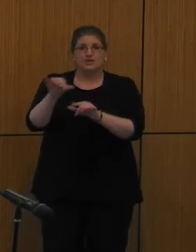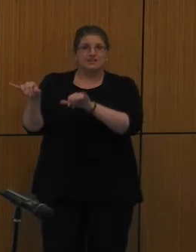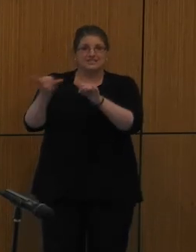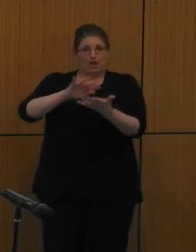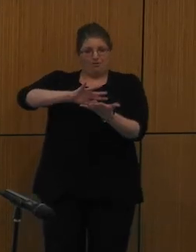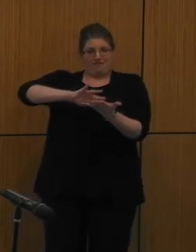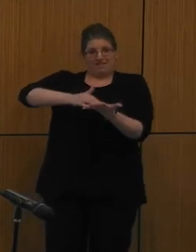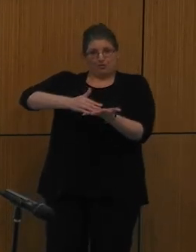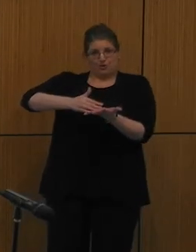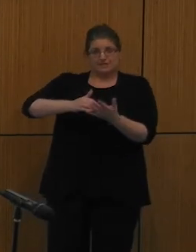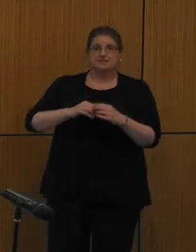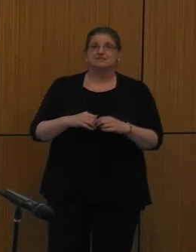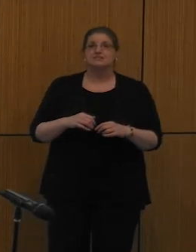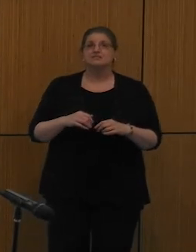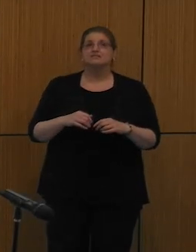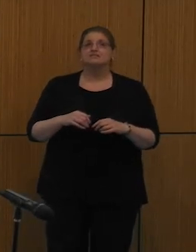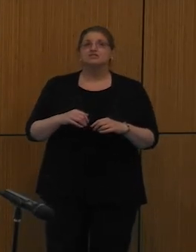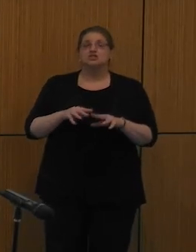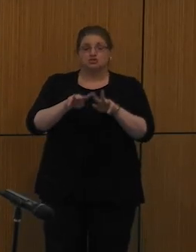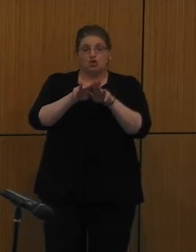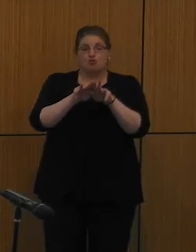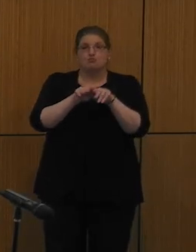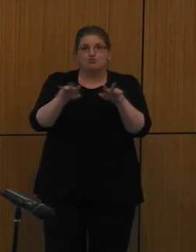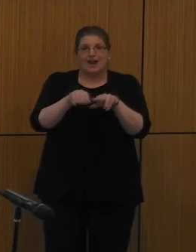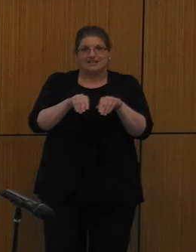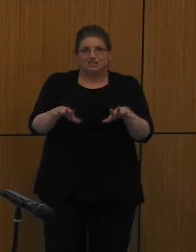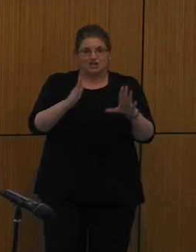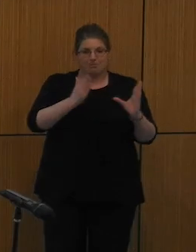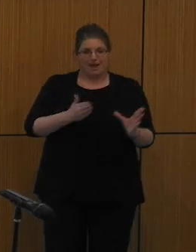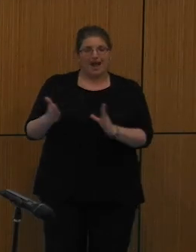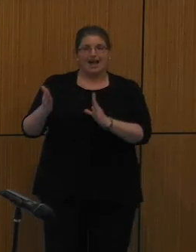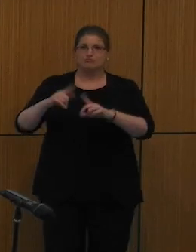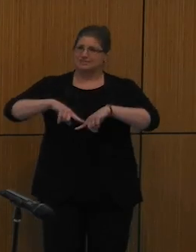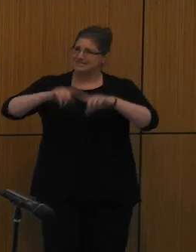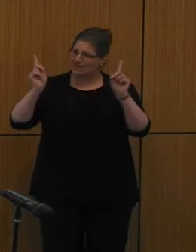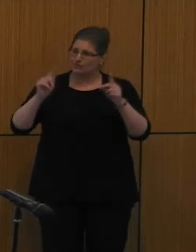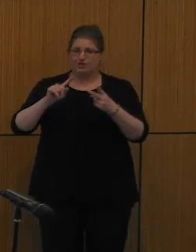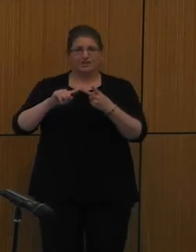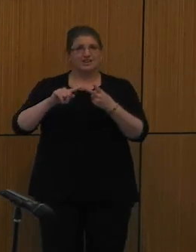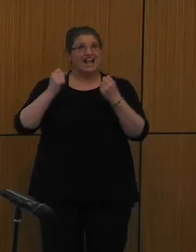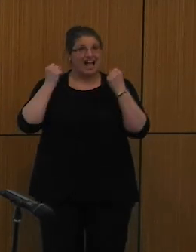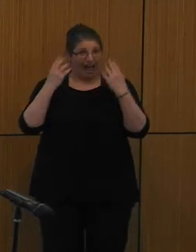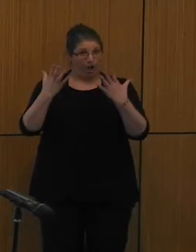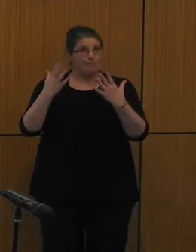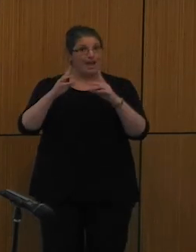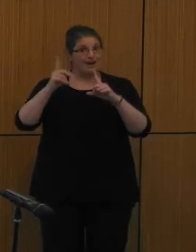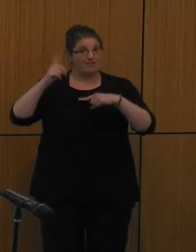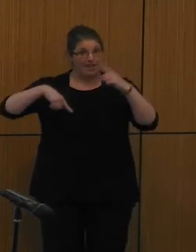So we've noticed that branching patterns vary, the branch numbers vary. And then the target tissues or what the vagus nerve